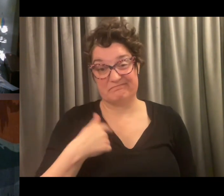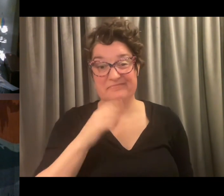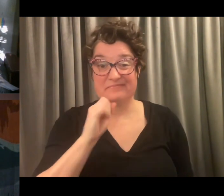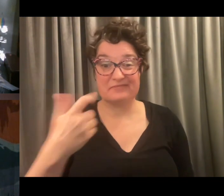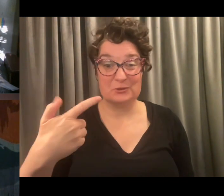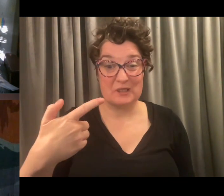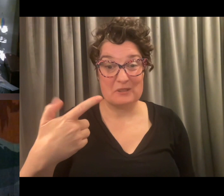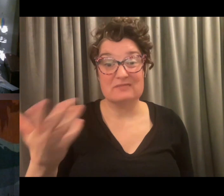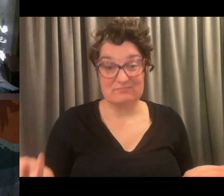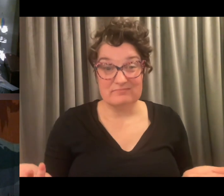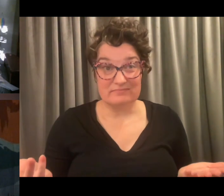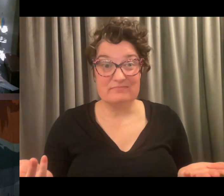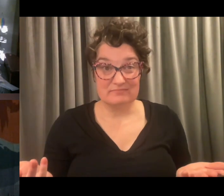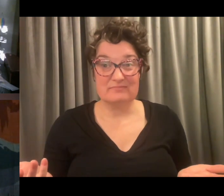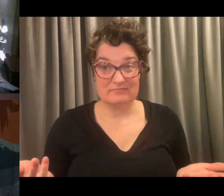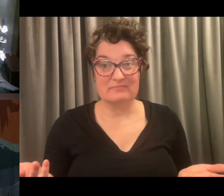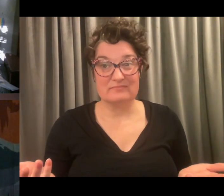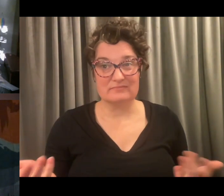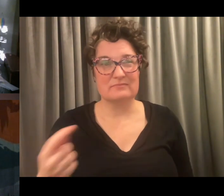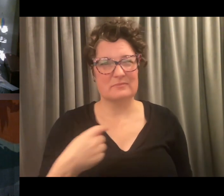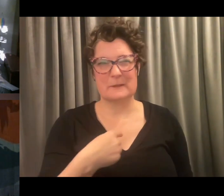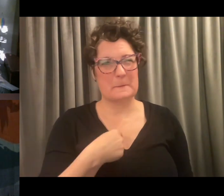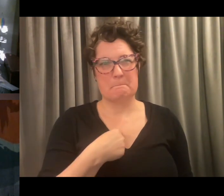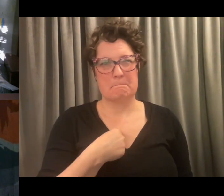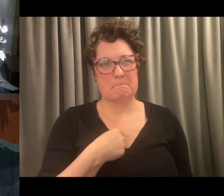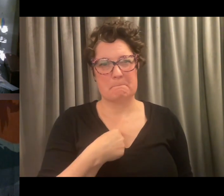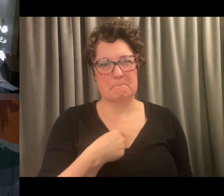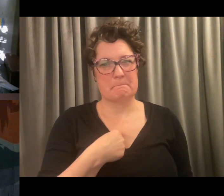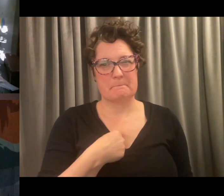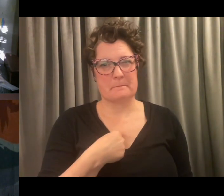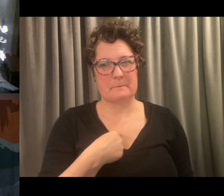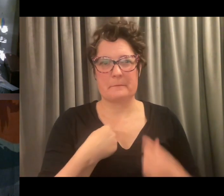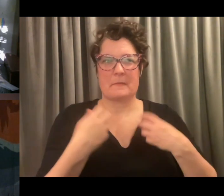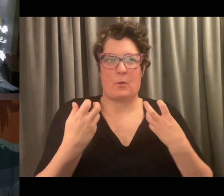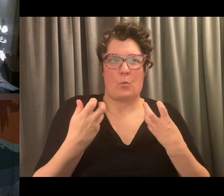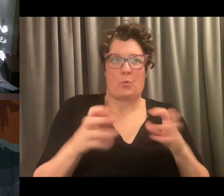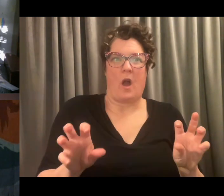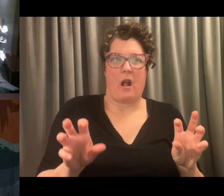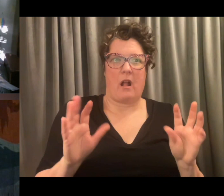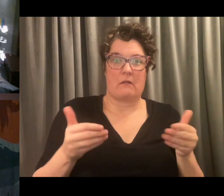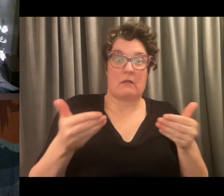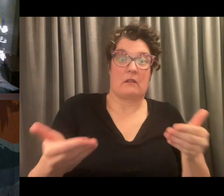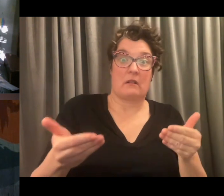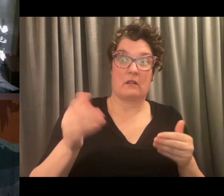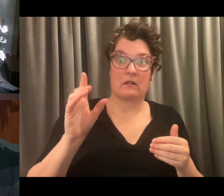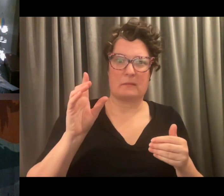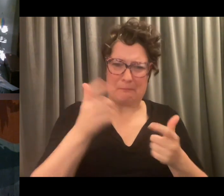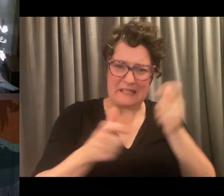I didn't want to do something like that on a whim. I wanted to do it in a serious way. I didn't try to do it at that time.